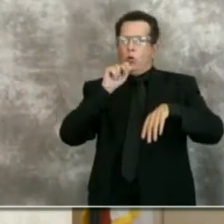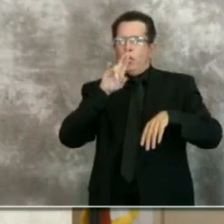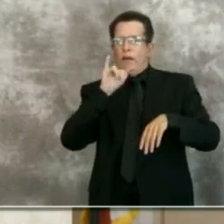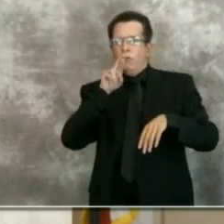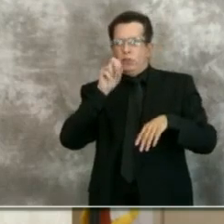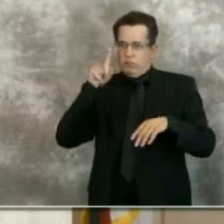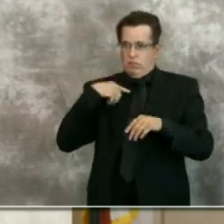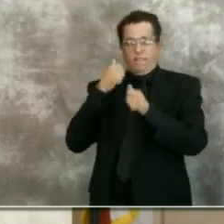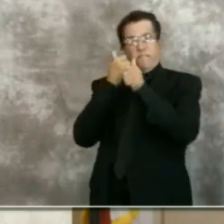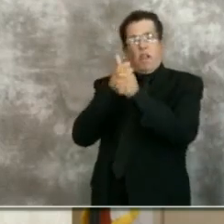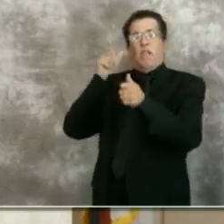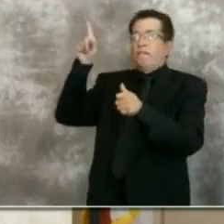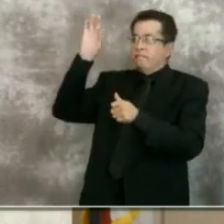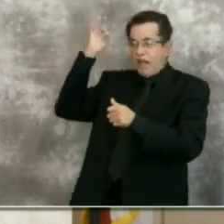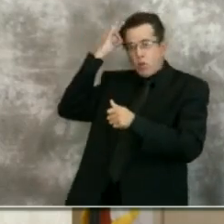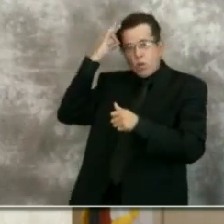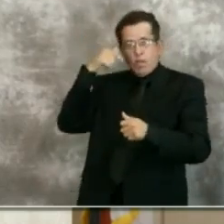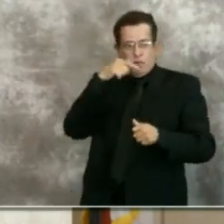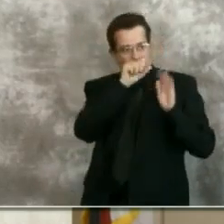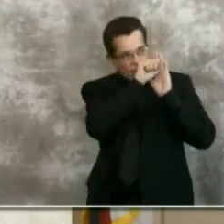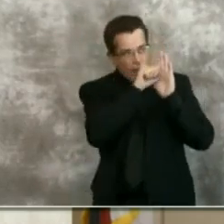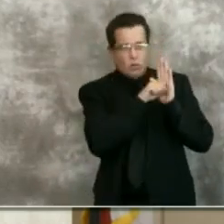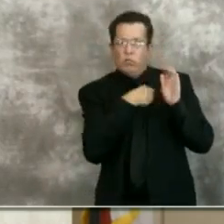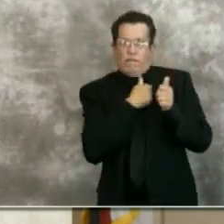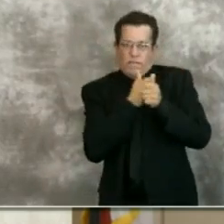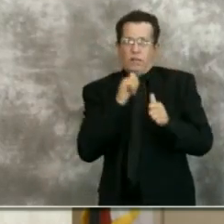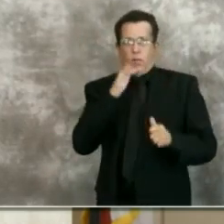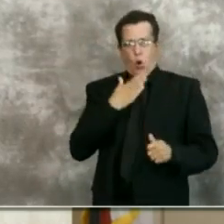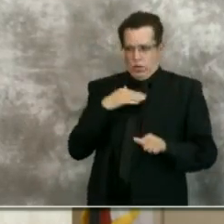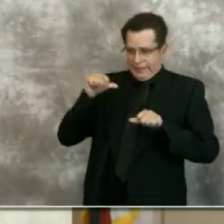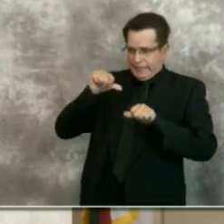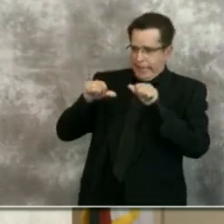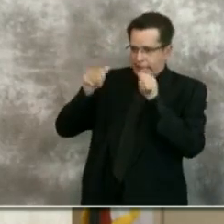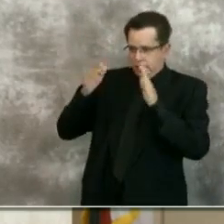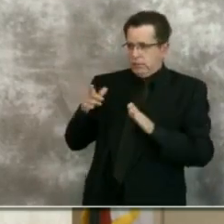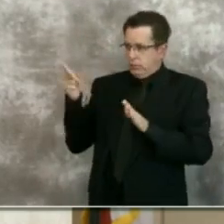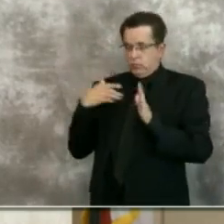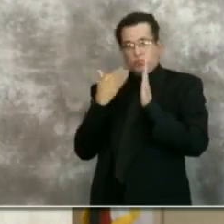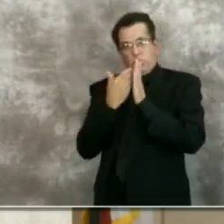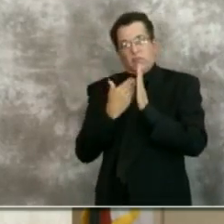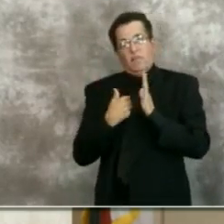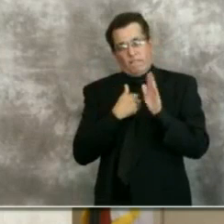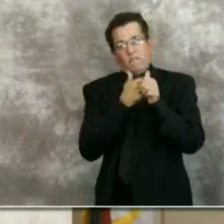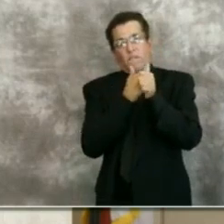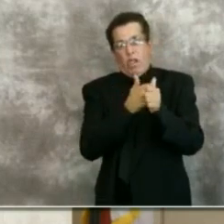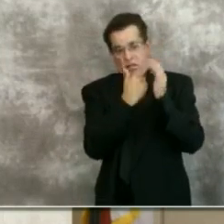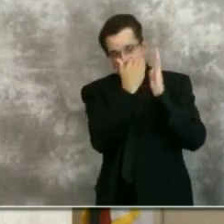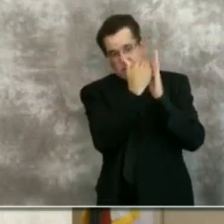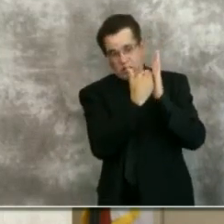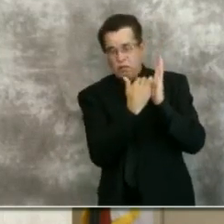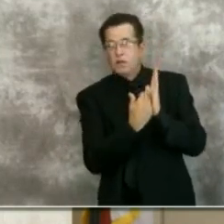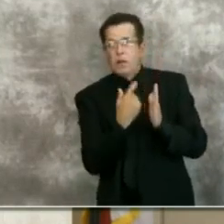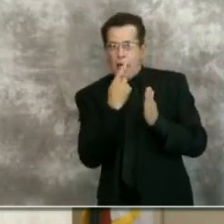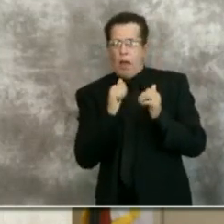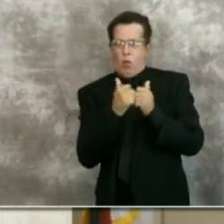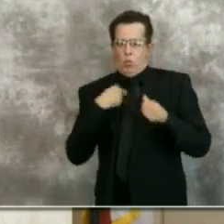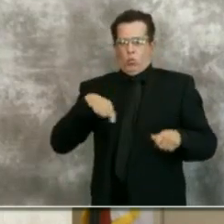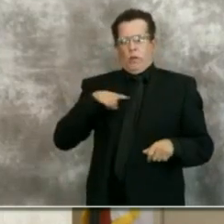TALK ABOUT THE TRIGGERS AND THE NUMBERS IN THE METRICS IN SAN DIEGO COUNTY WE HAVE 13 TRIGGERS. THEY ARE A MIX OF FEDERAL STATE AND OUR OWN